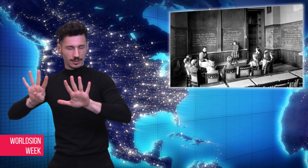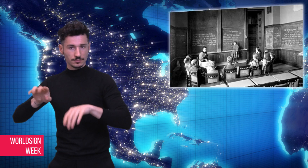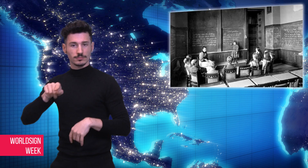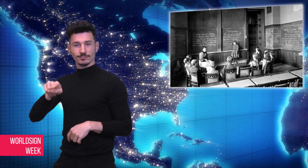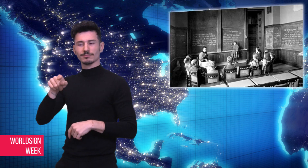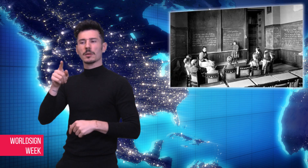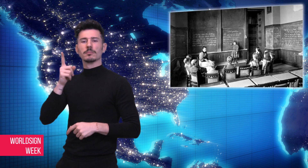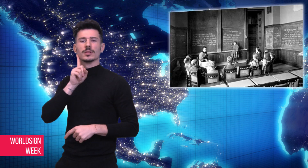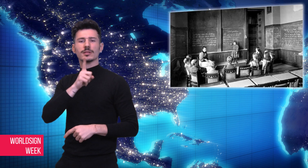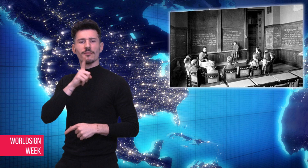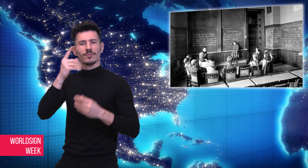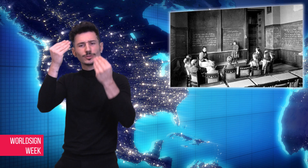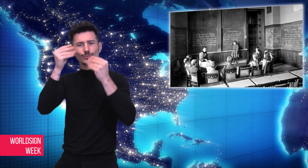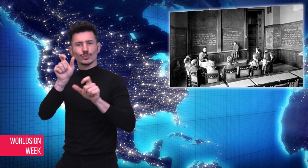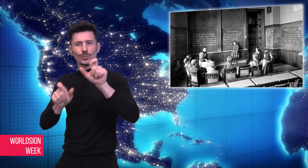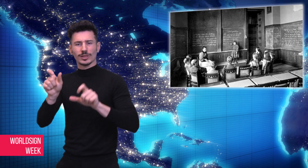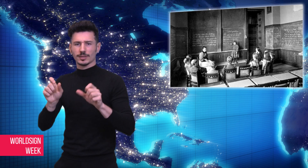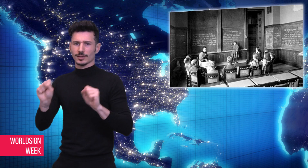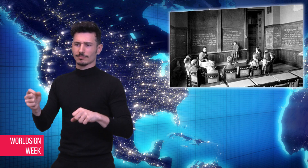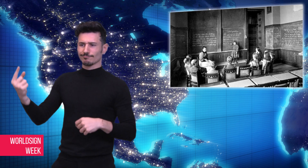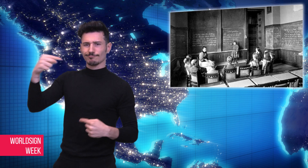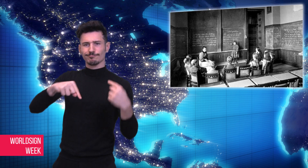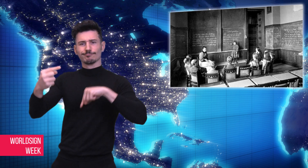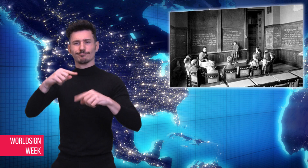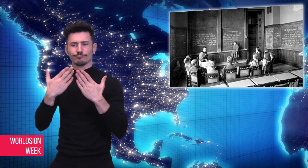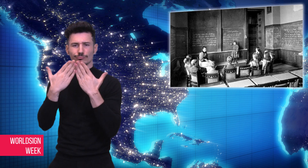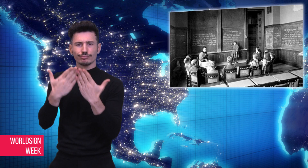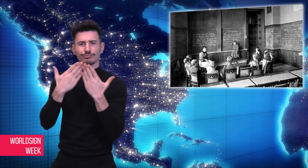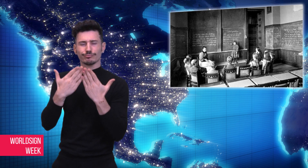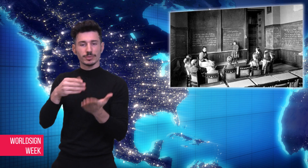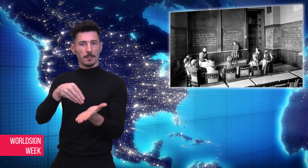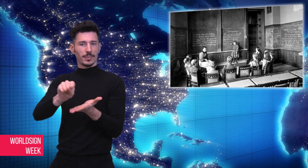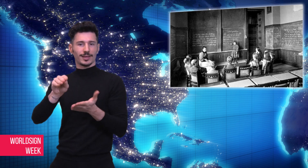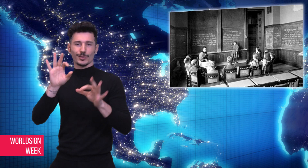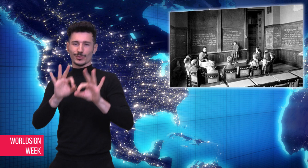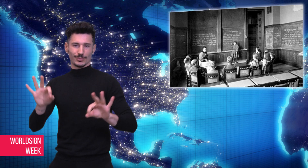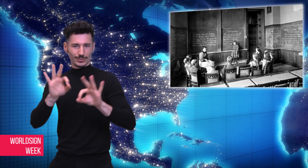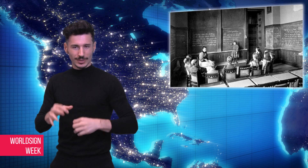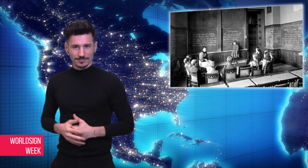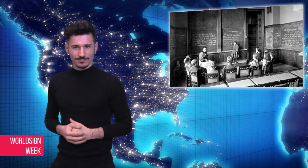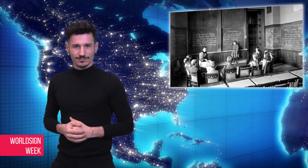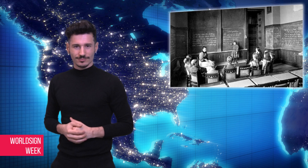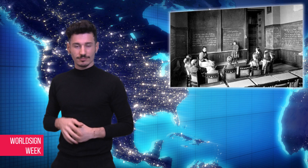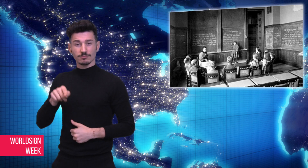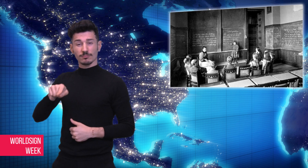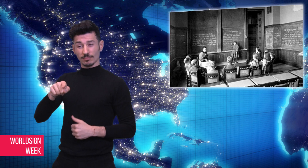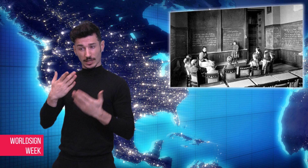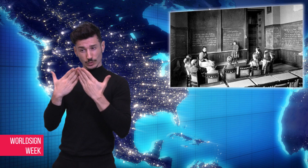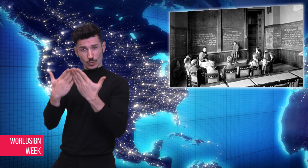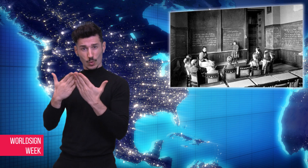U.S. founded in 1869 to provide free education for Deaf students.